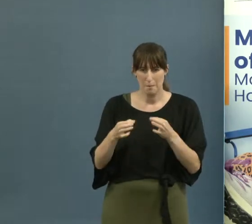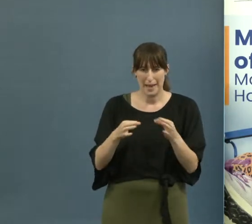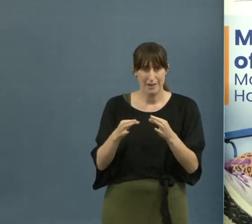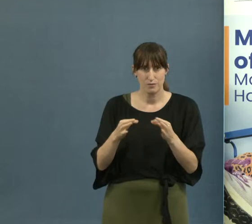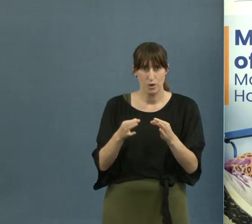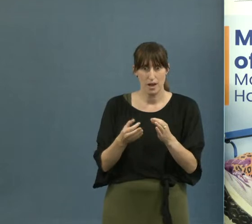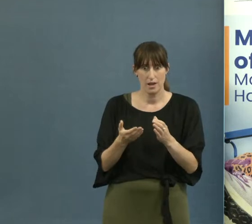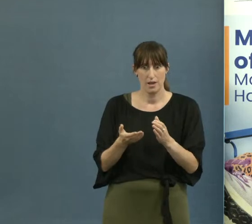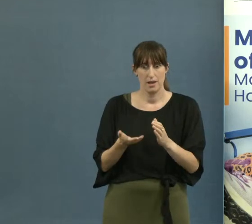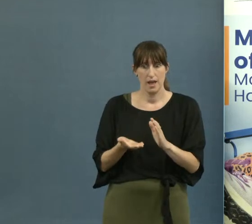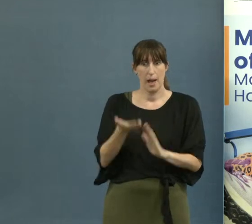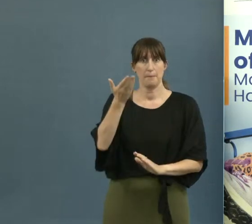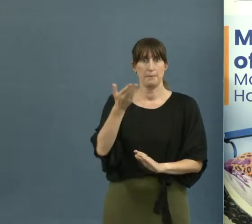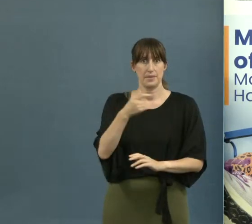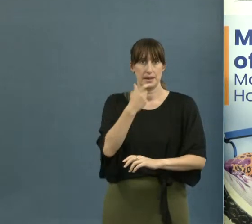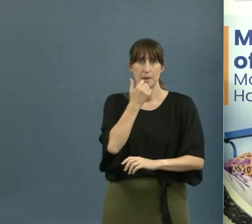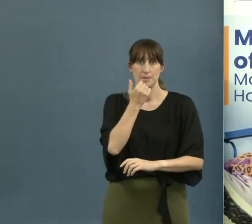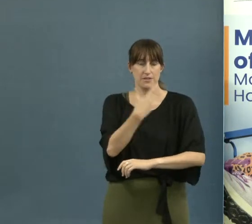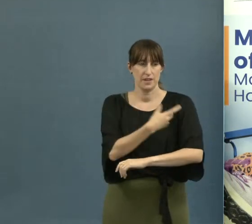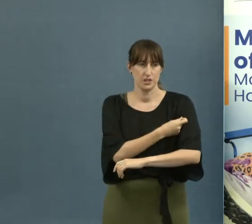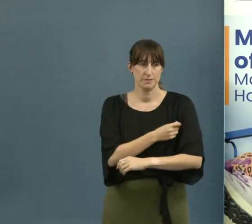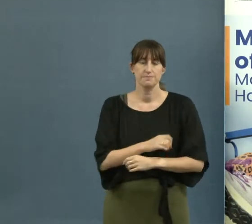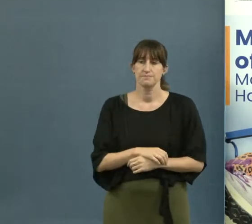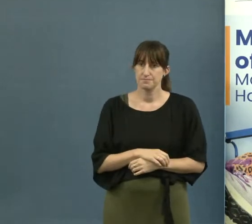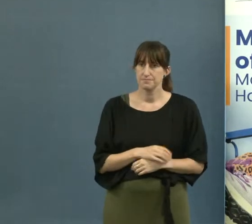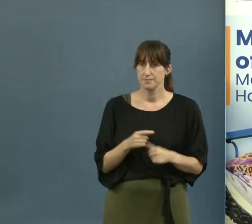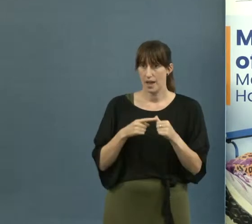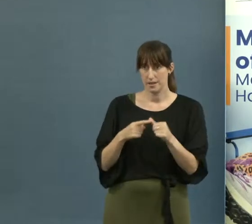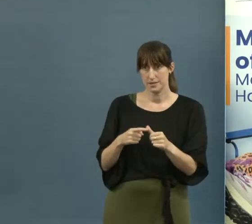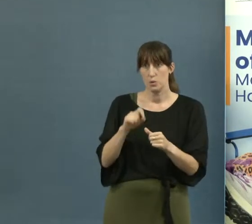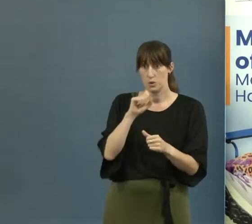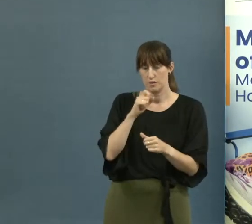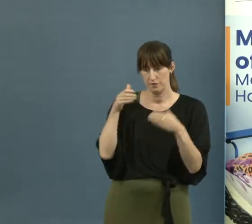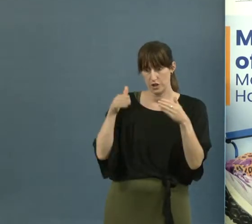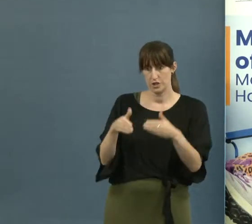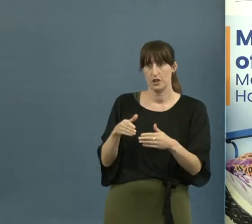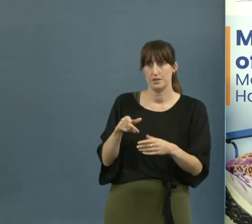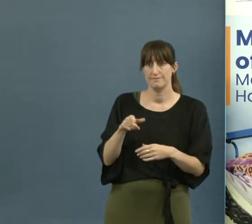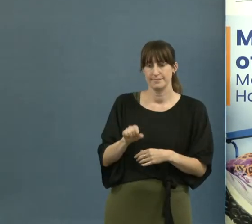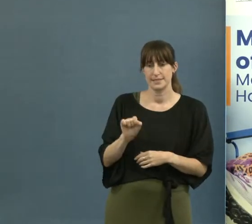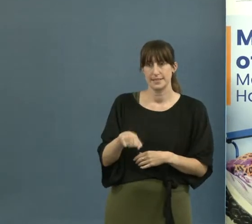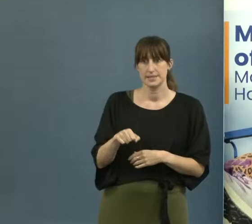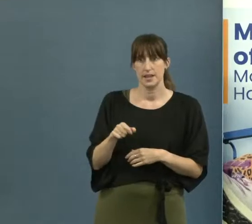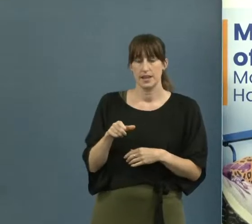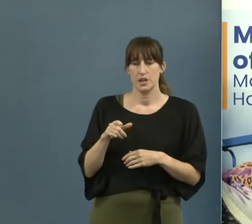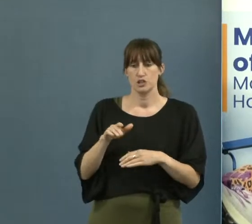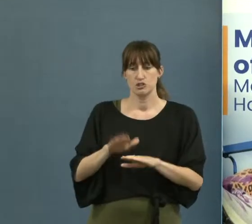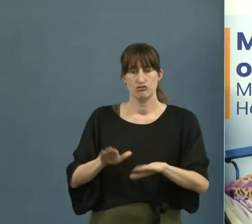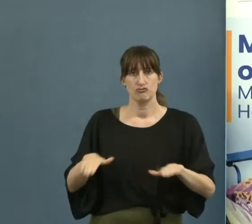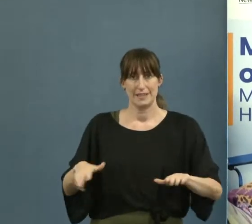So I might just touch on te childhood immunisation rates